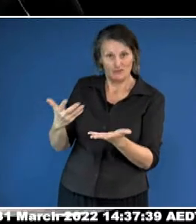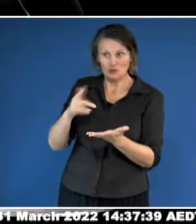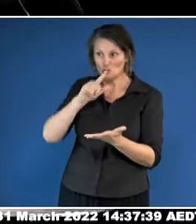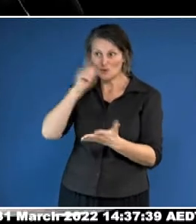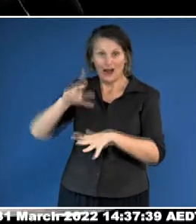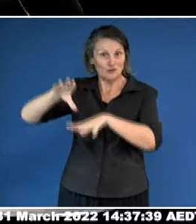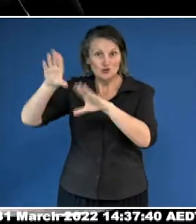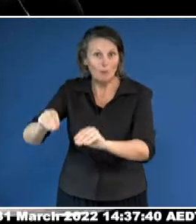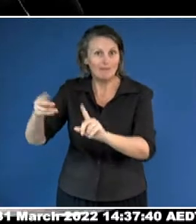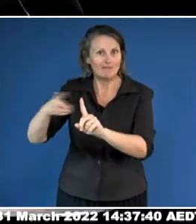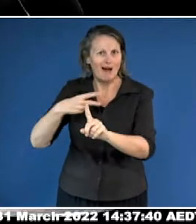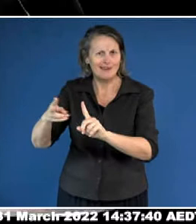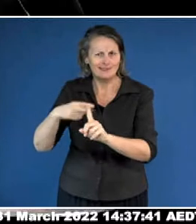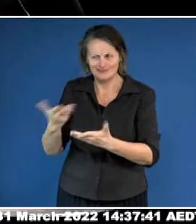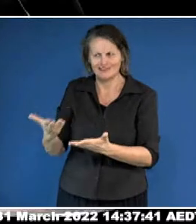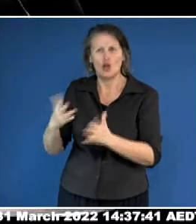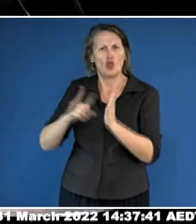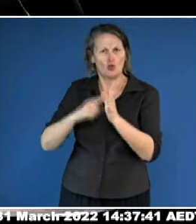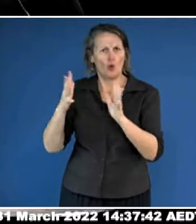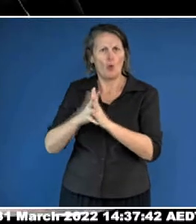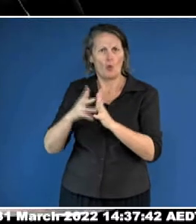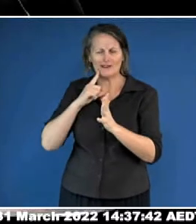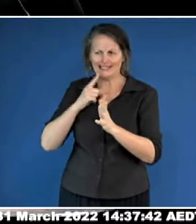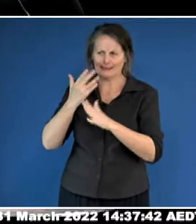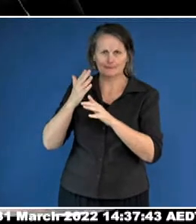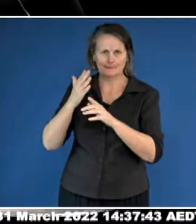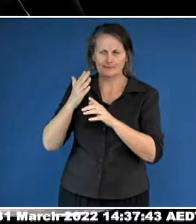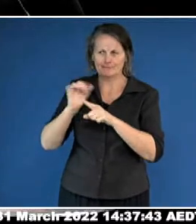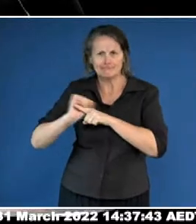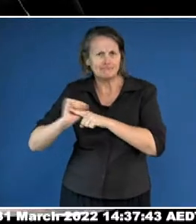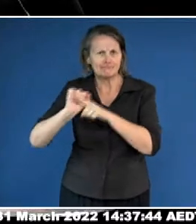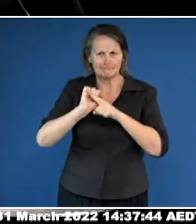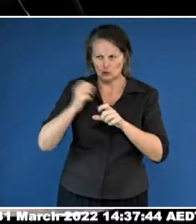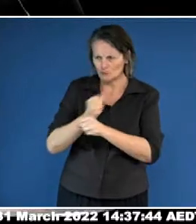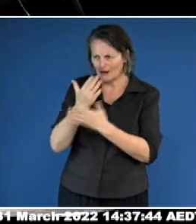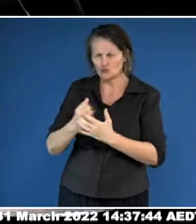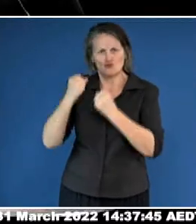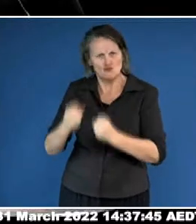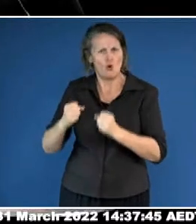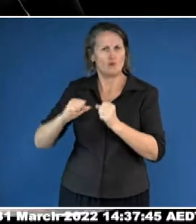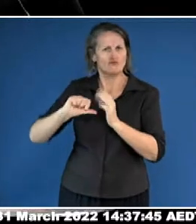drive that. The United Nations conventions to which Australia is a signatory recognises